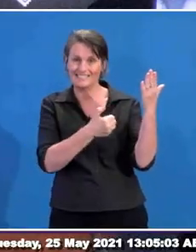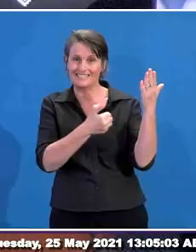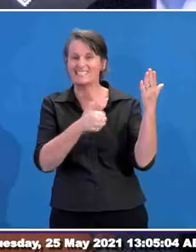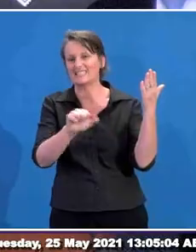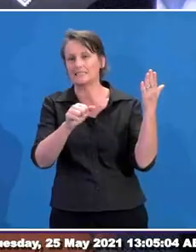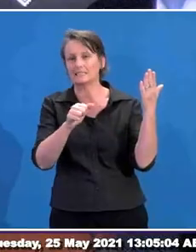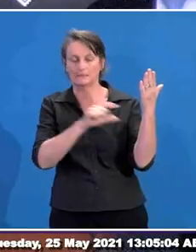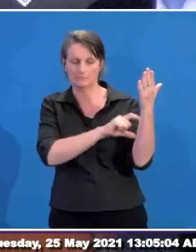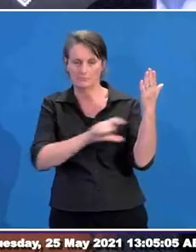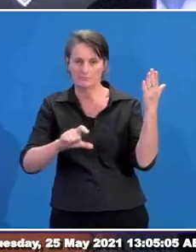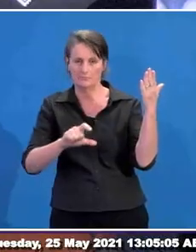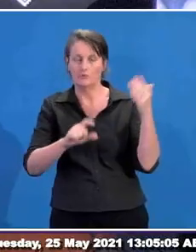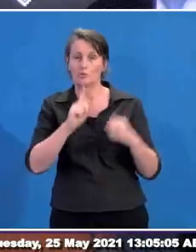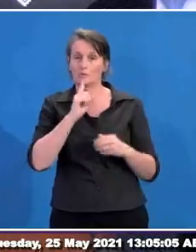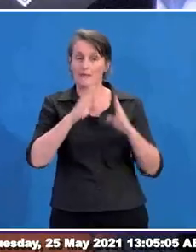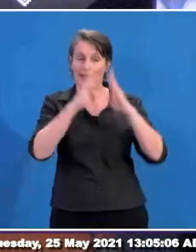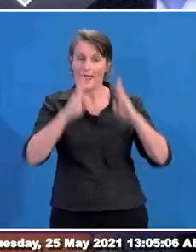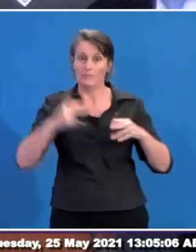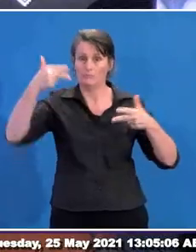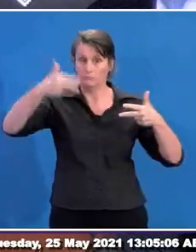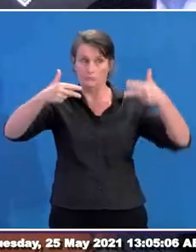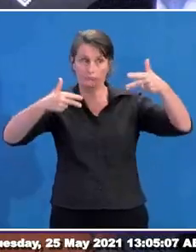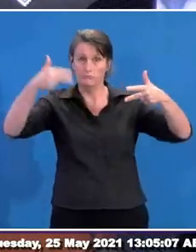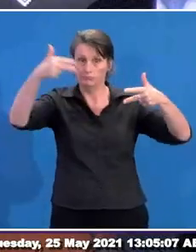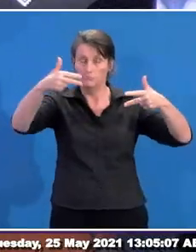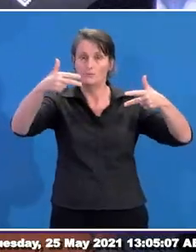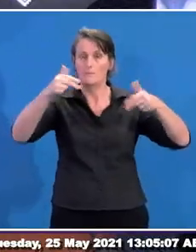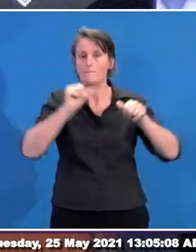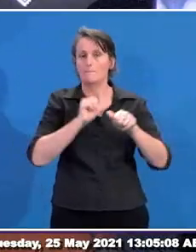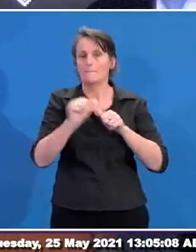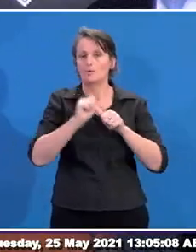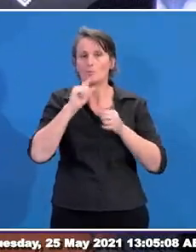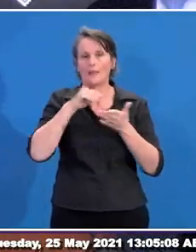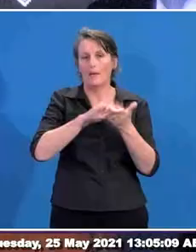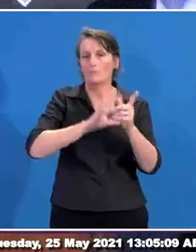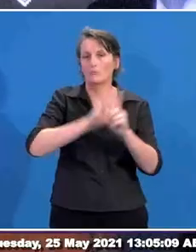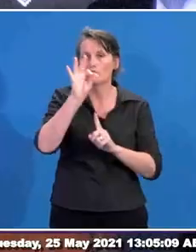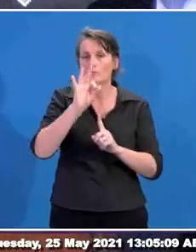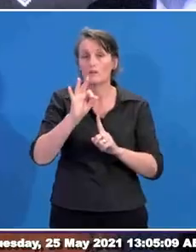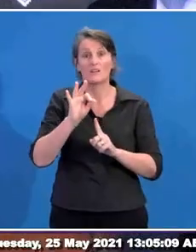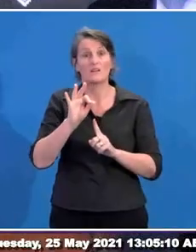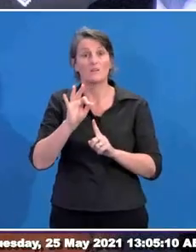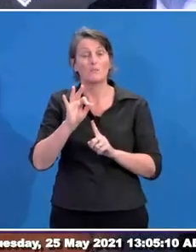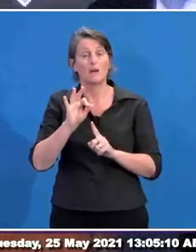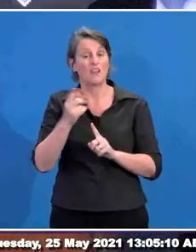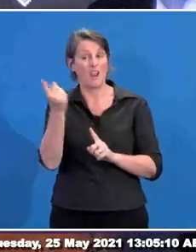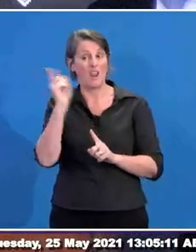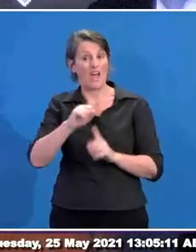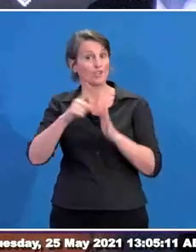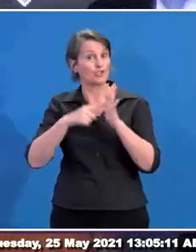CCTV might make a difference. SOPHIA: Yes. But you've been told in January last year that cameras